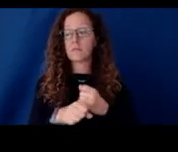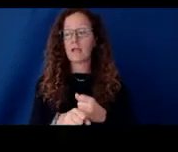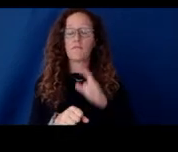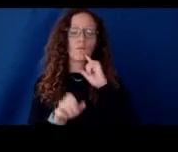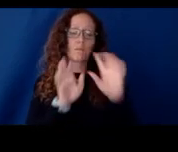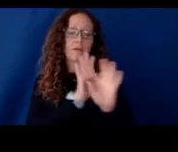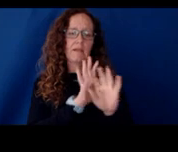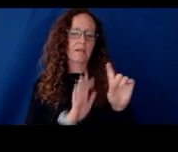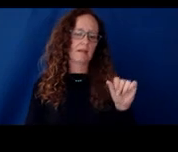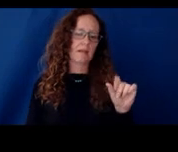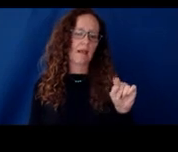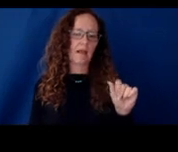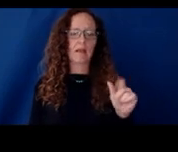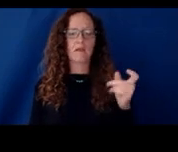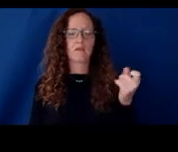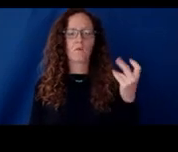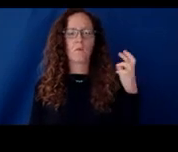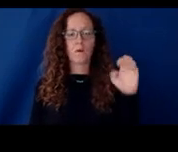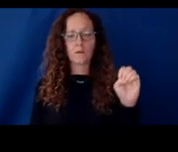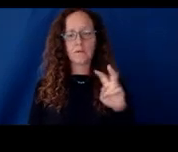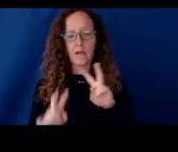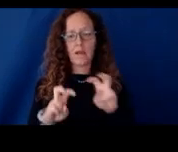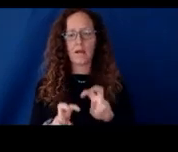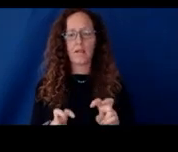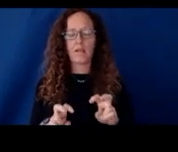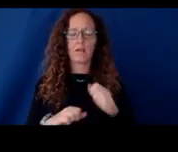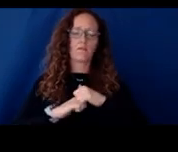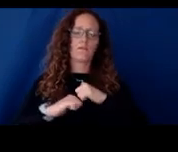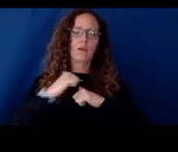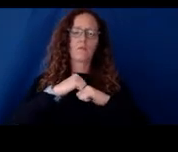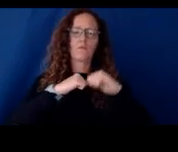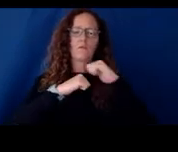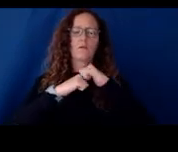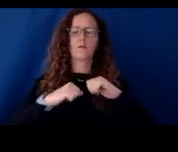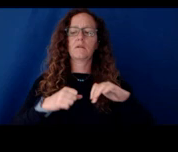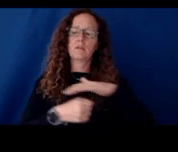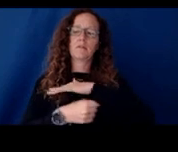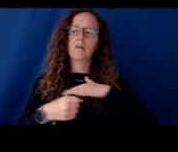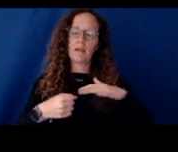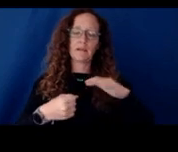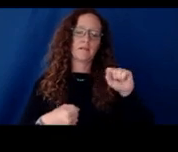analytical framework, spatial scale for conducting this analysis, and generating measures of health